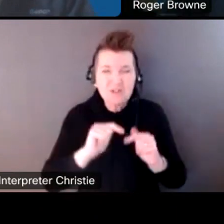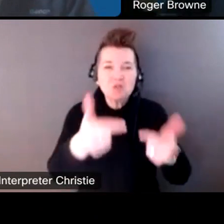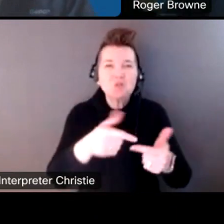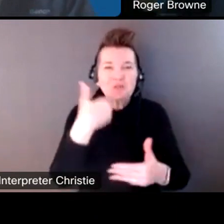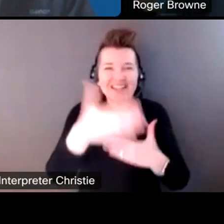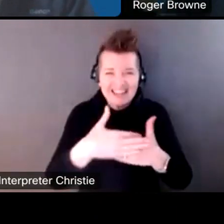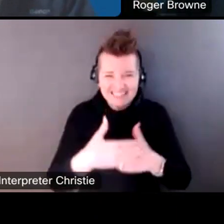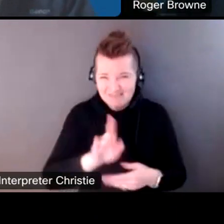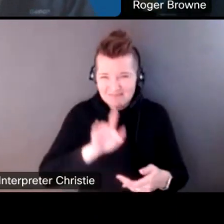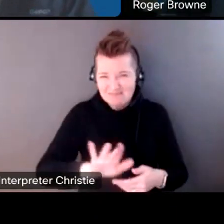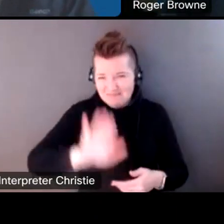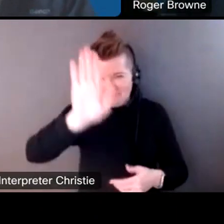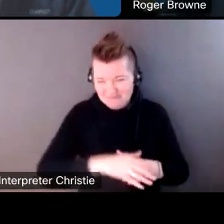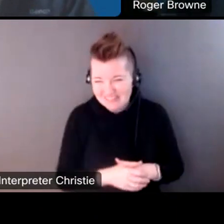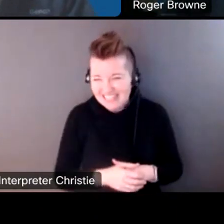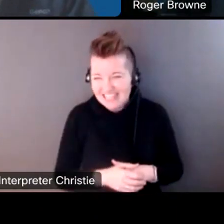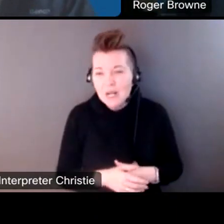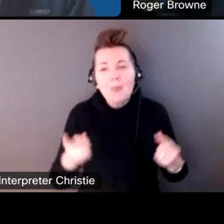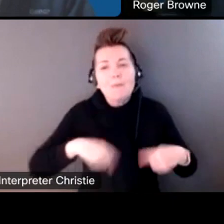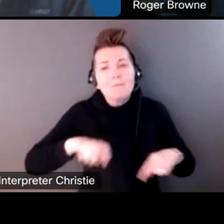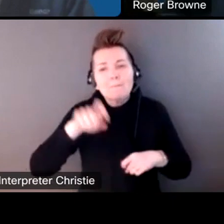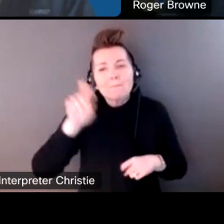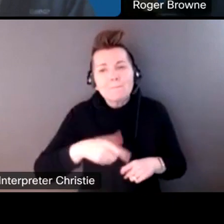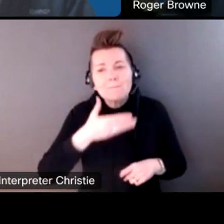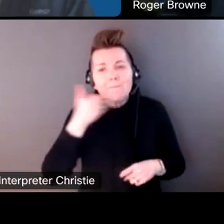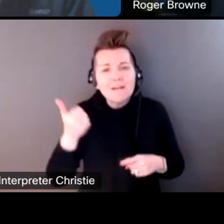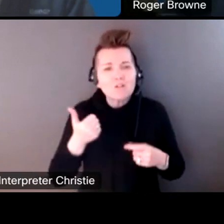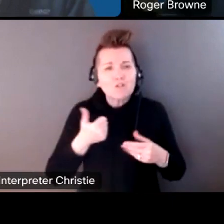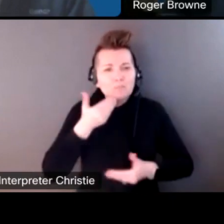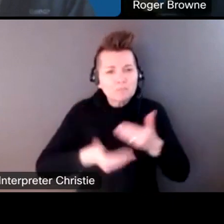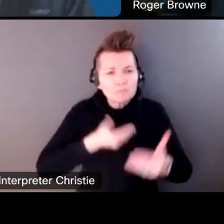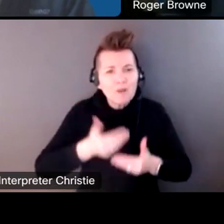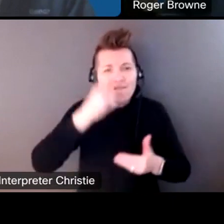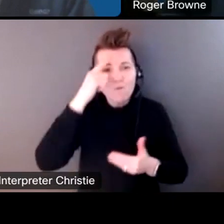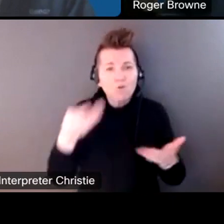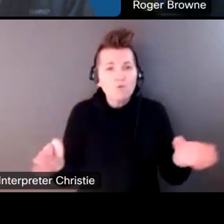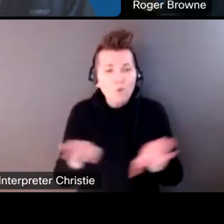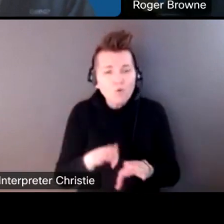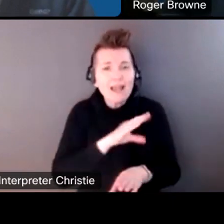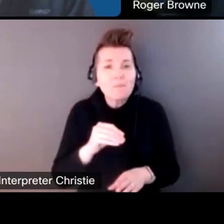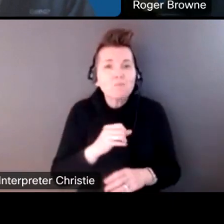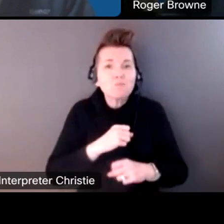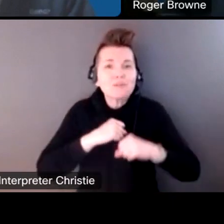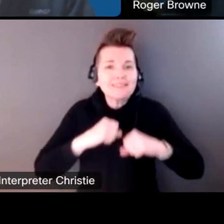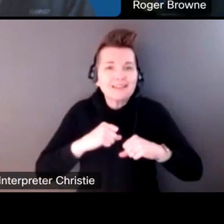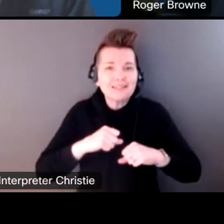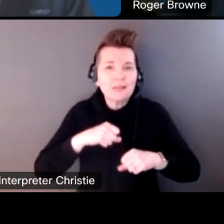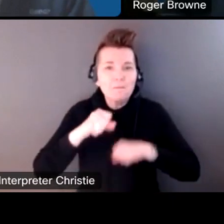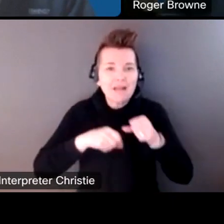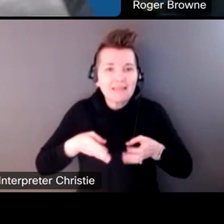So we need better practices in dealing with closures in protected bike lanes, such as those with curbs or poor barriers.